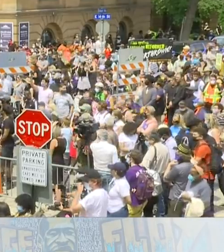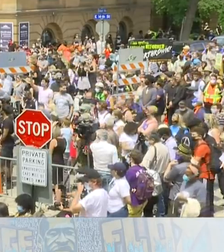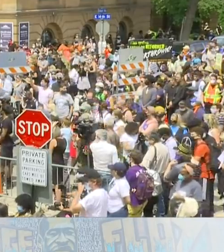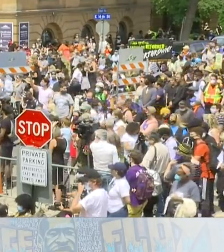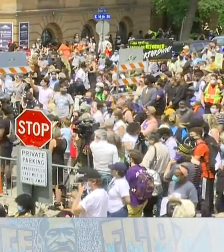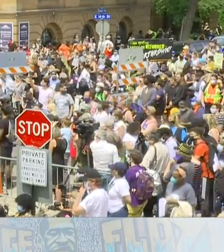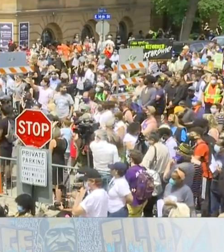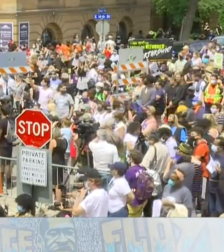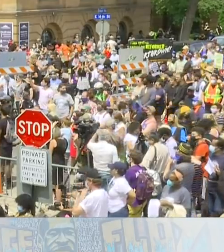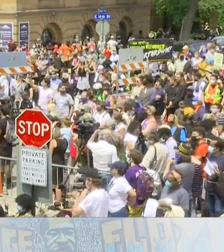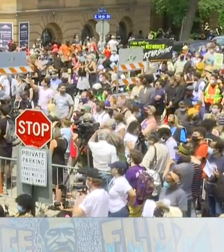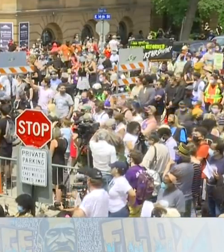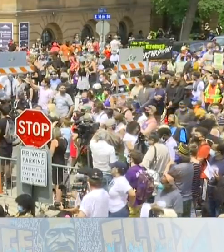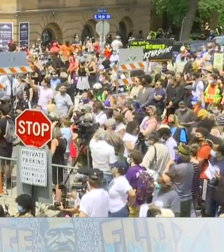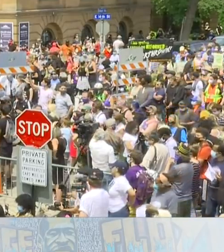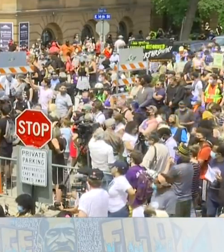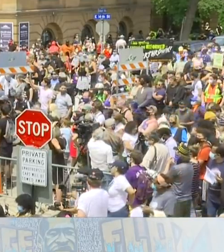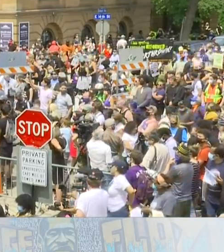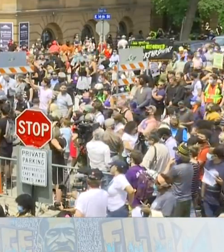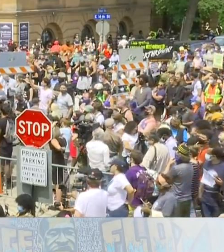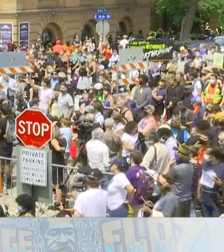PUT MORE ON ME